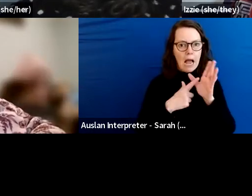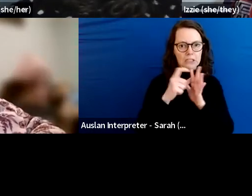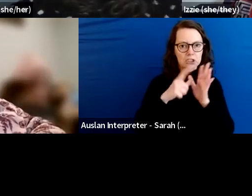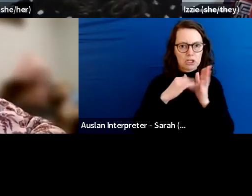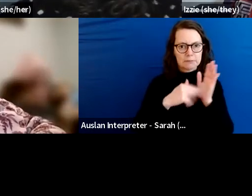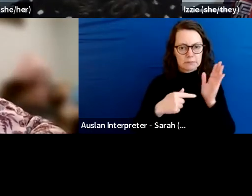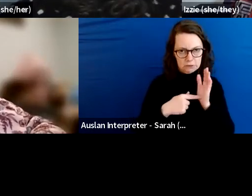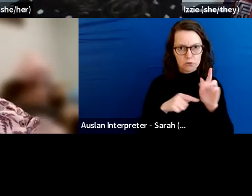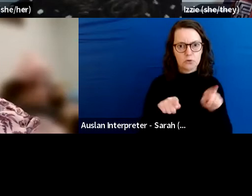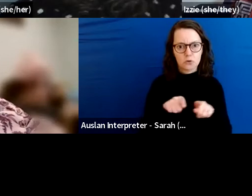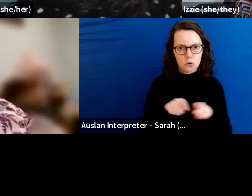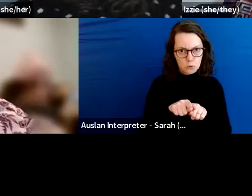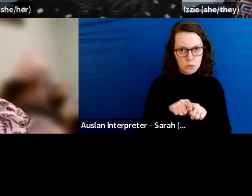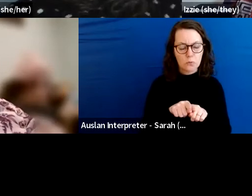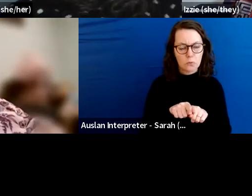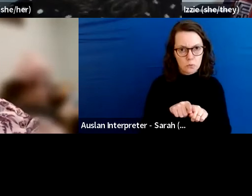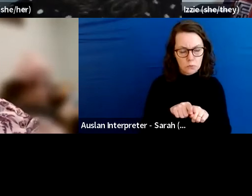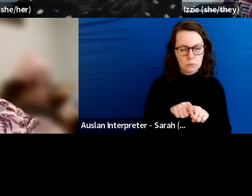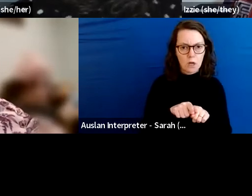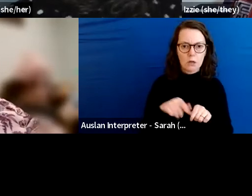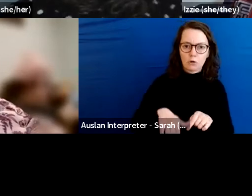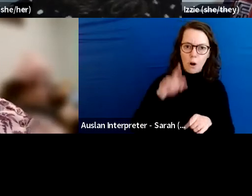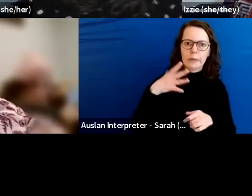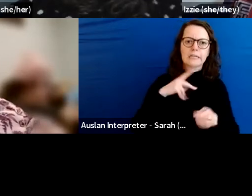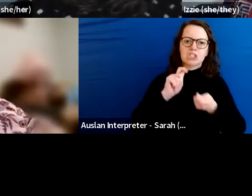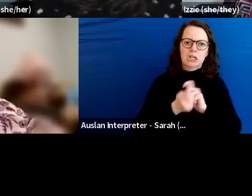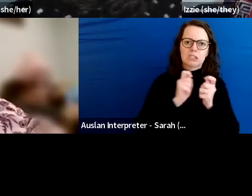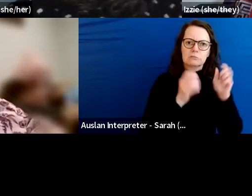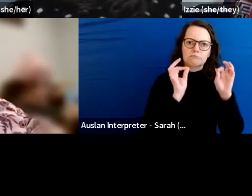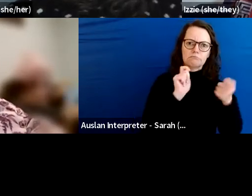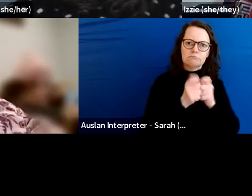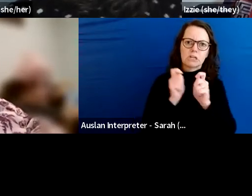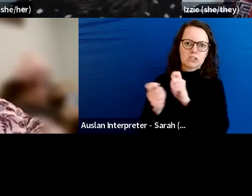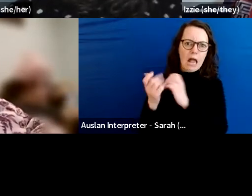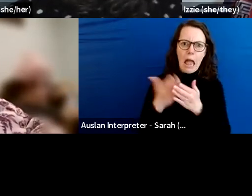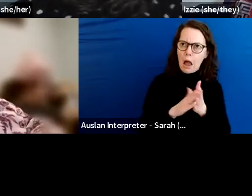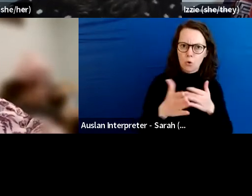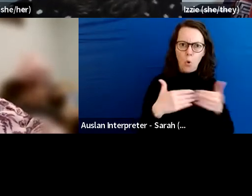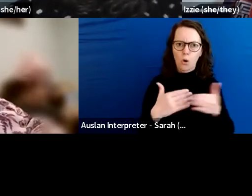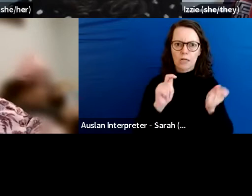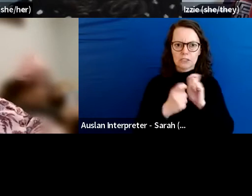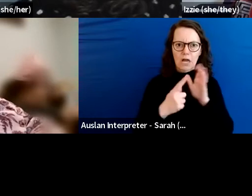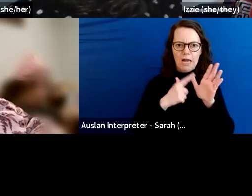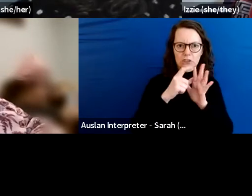How being included with adjustments and critical parts of childhood, and how those arrangements can be made.